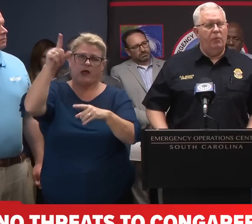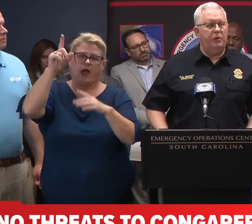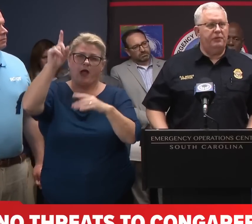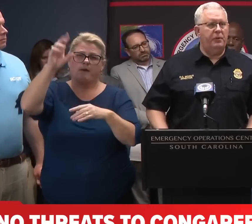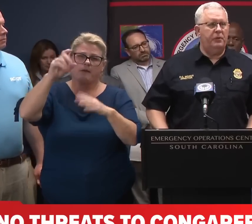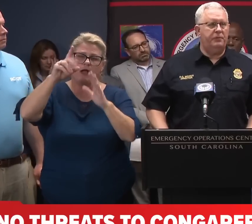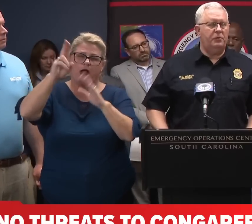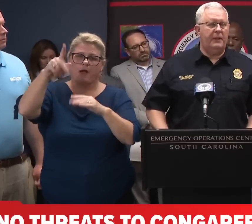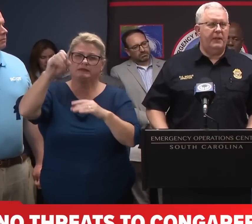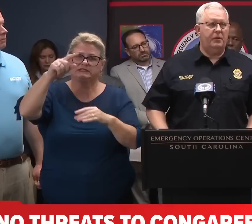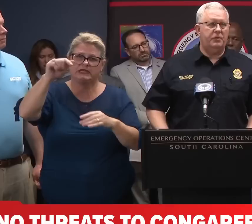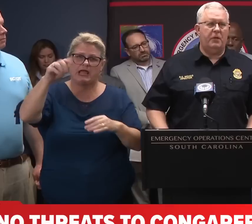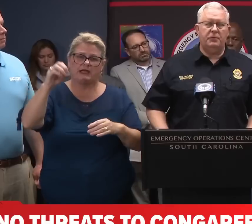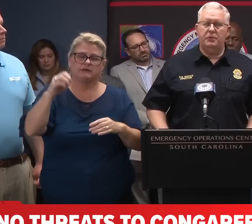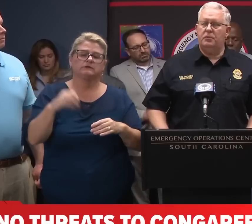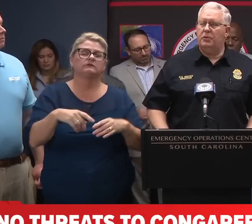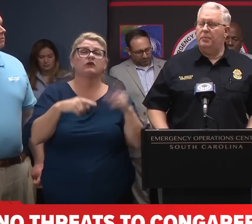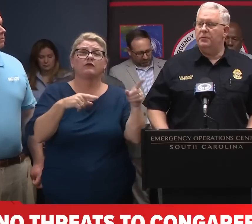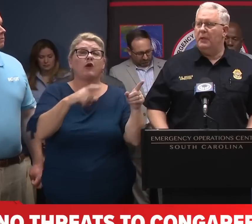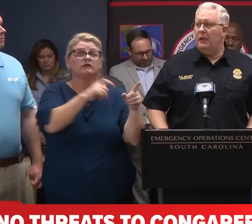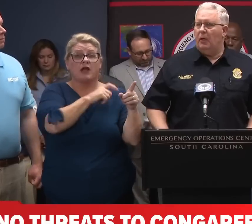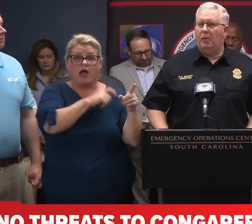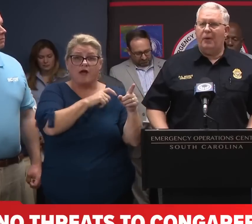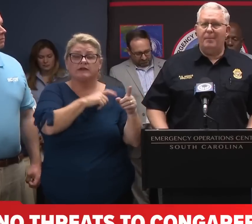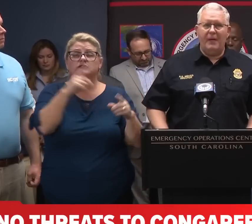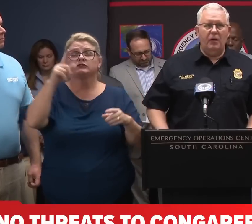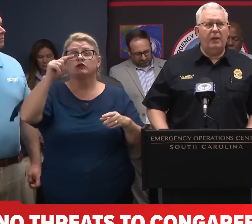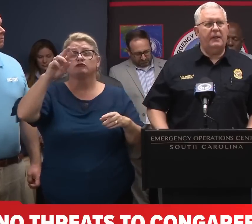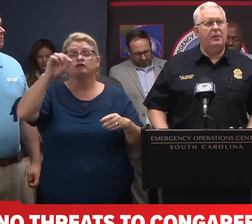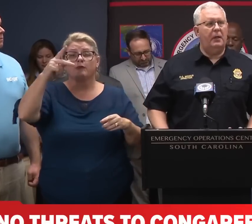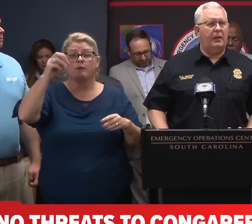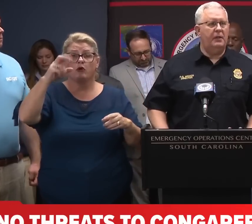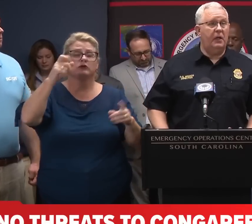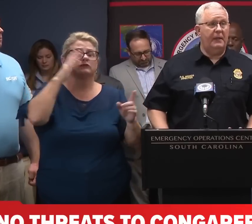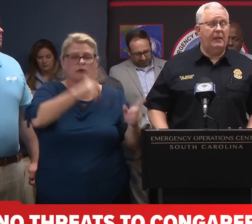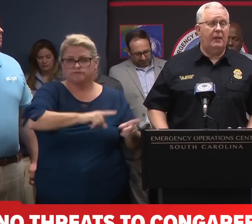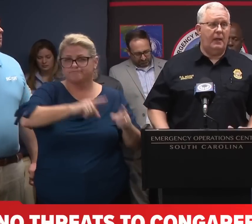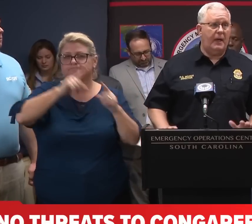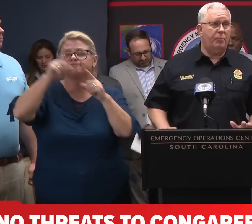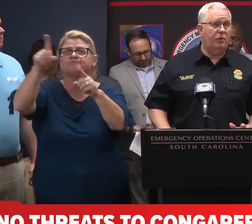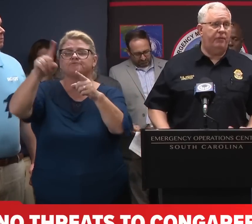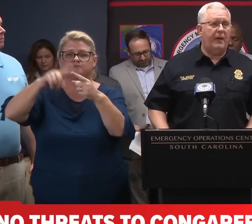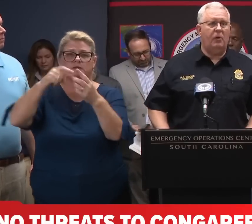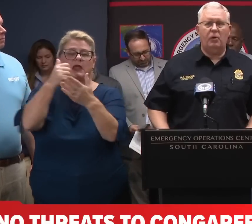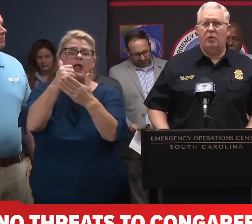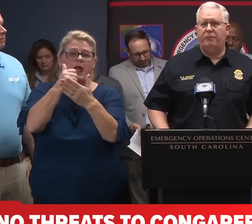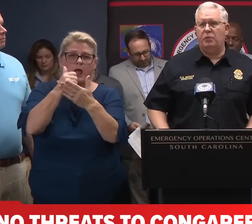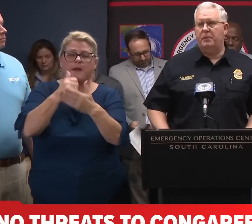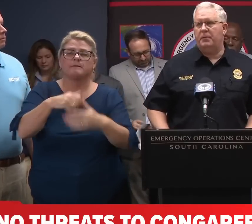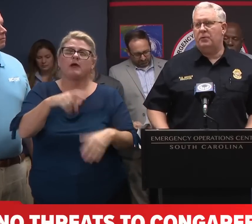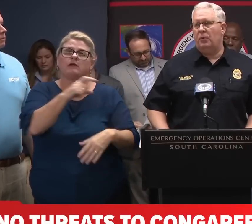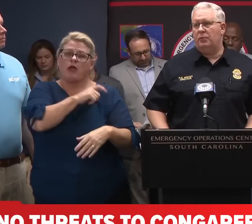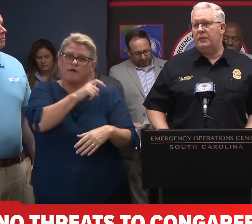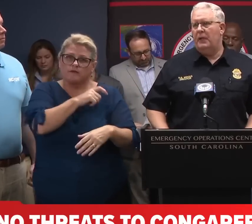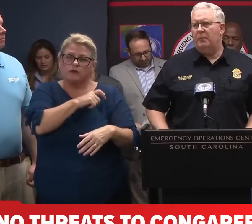those folks, those folks right now, those officers and troopers are primarily uh conducting high profile law enforcement patrols,